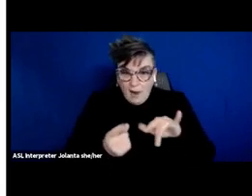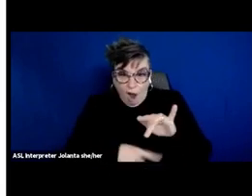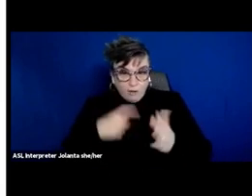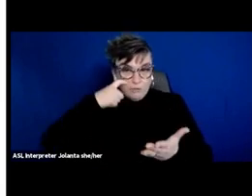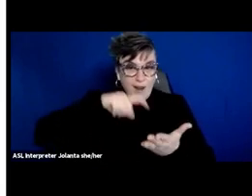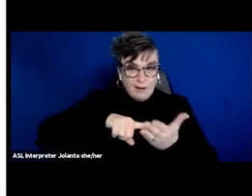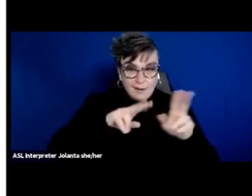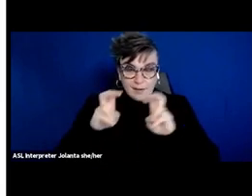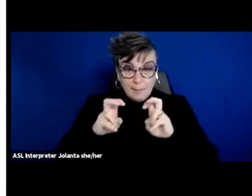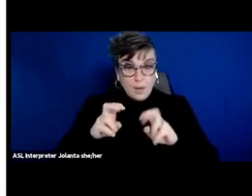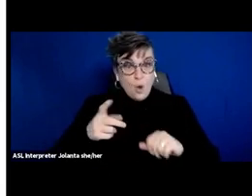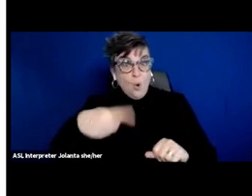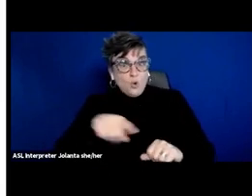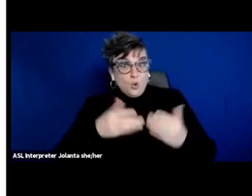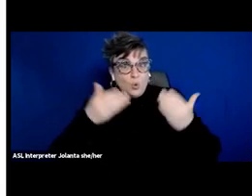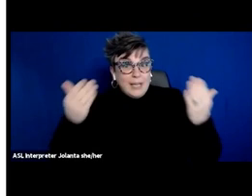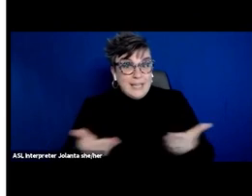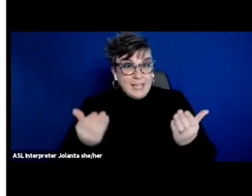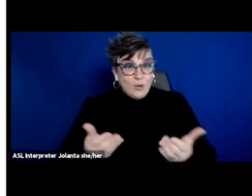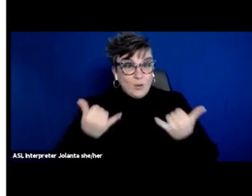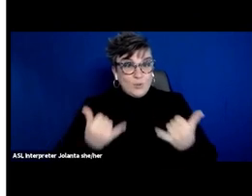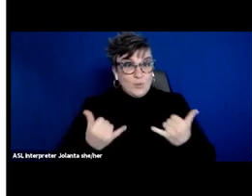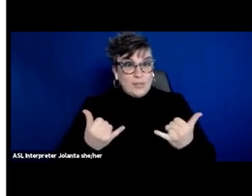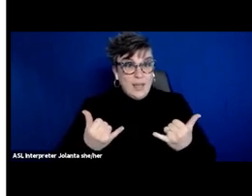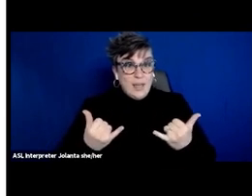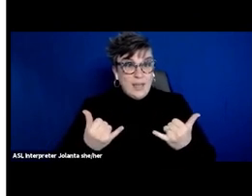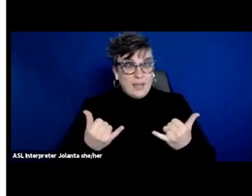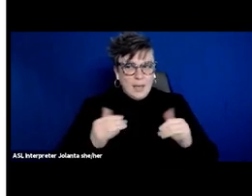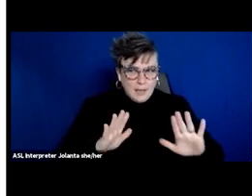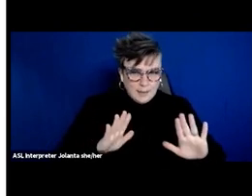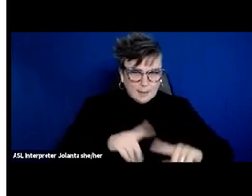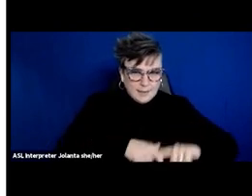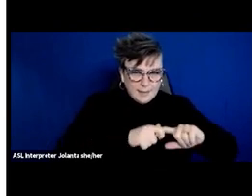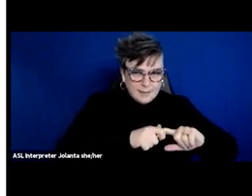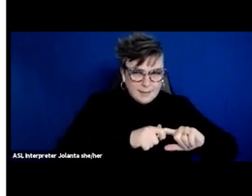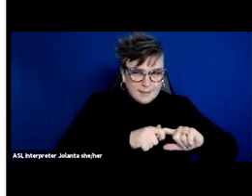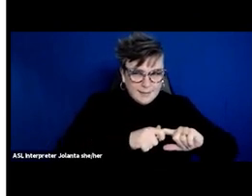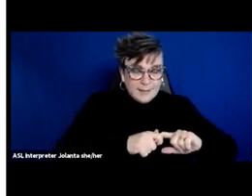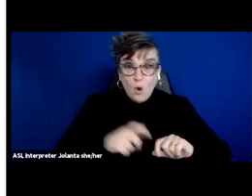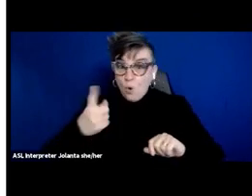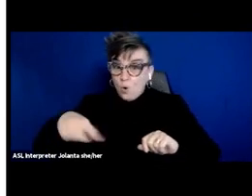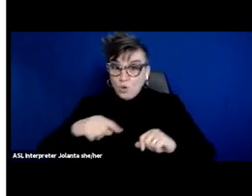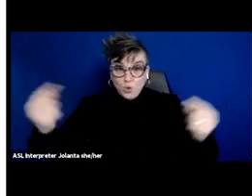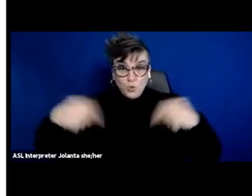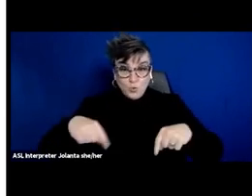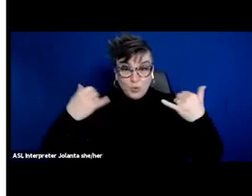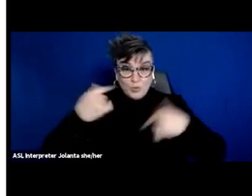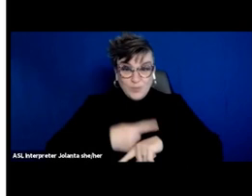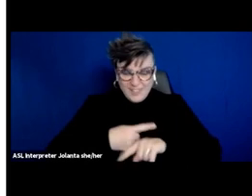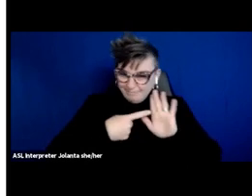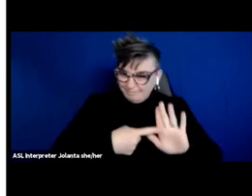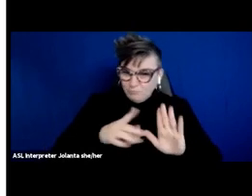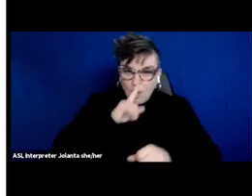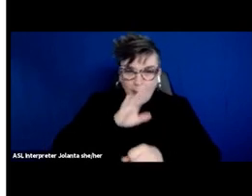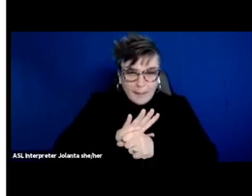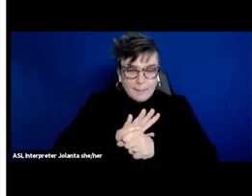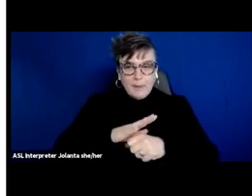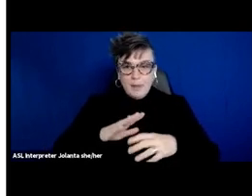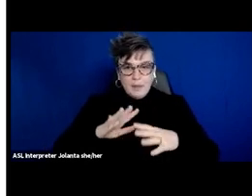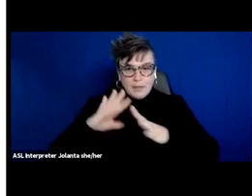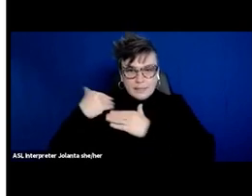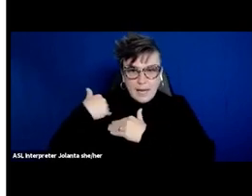here today shows your commitment and your dedication to helping ensure that women with